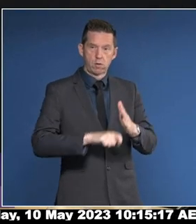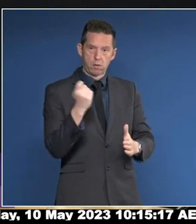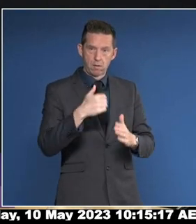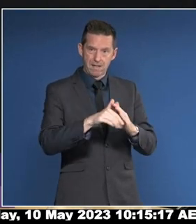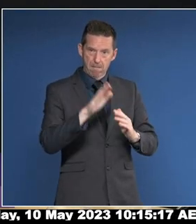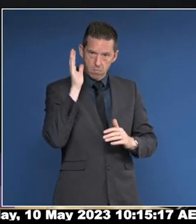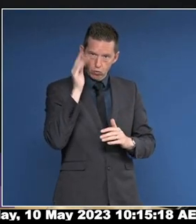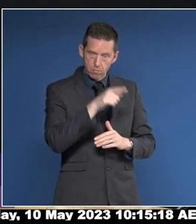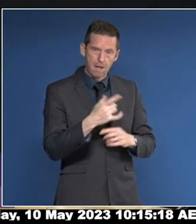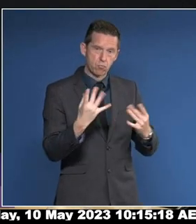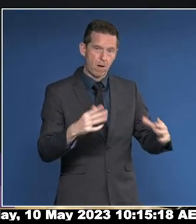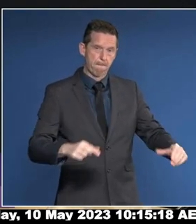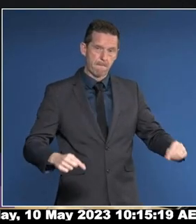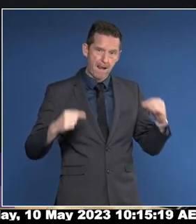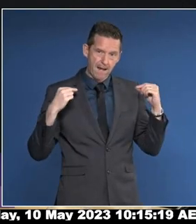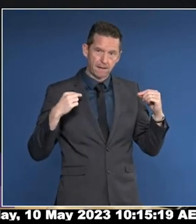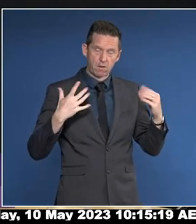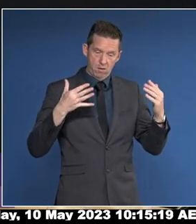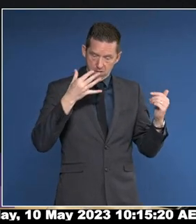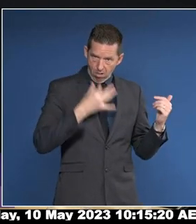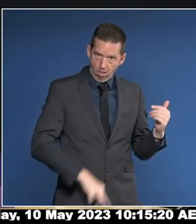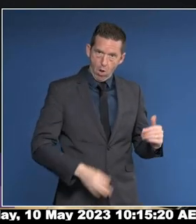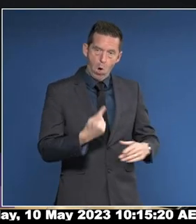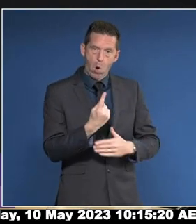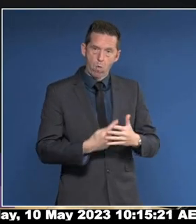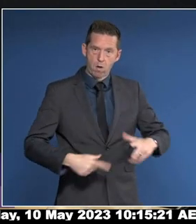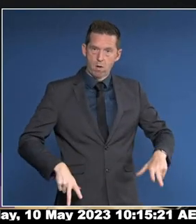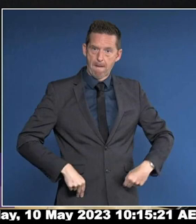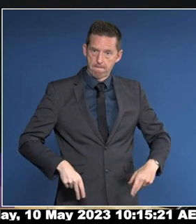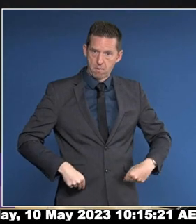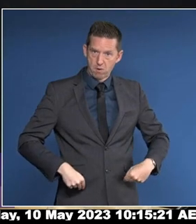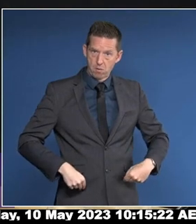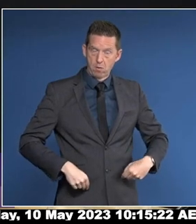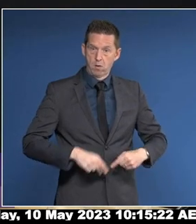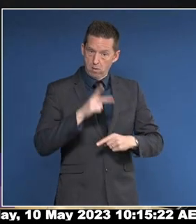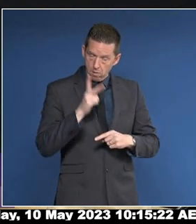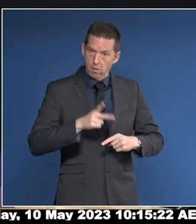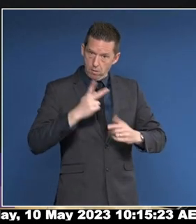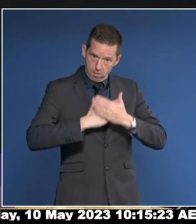blanket wearing nothing more than a nappy, night after night, cold and hot, in an